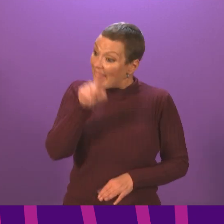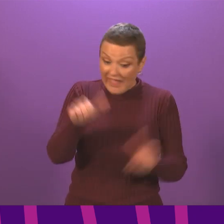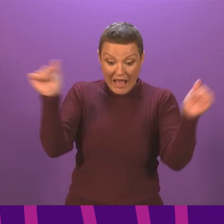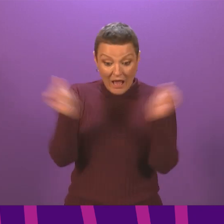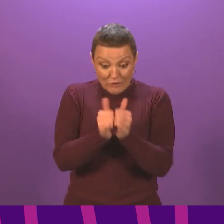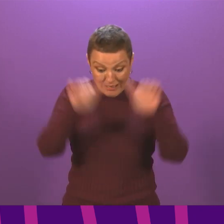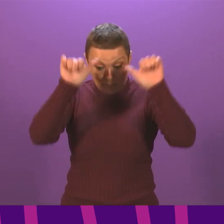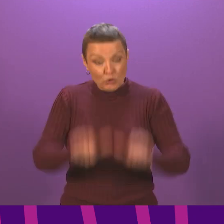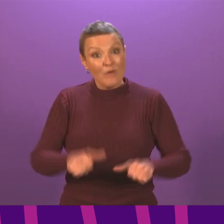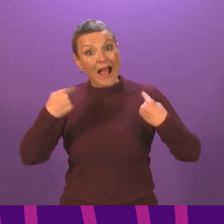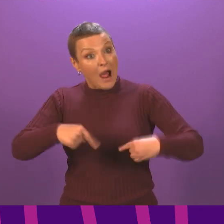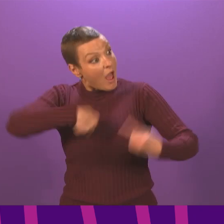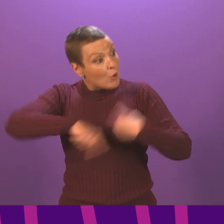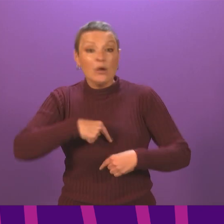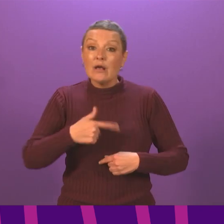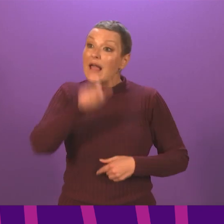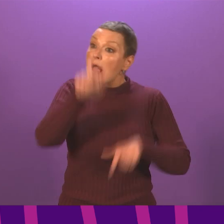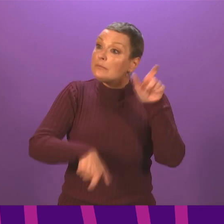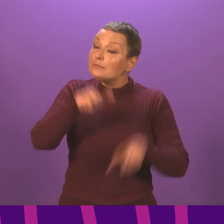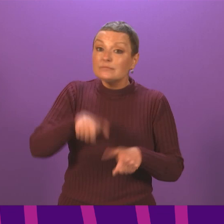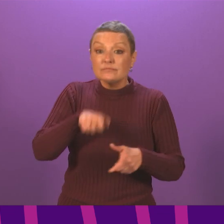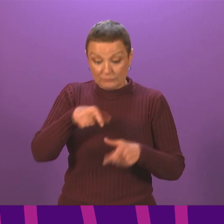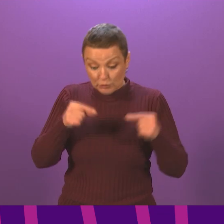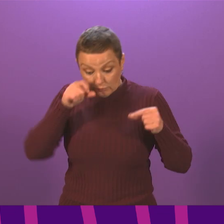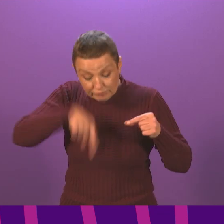we will do and, as soon as we can roll it out, we will do so.